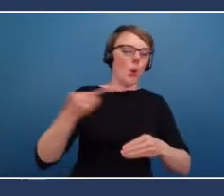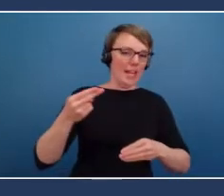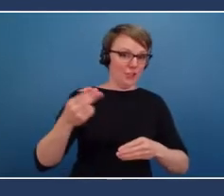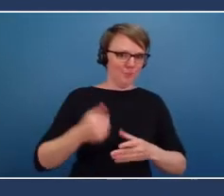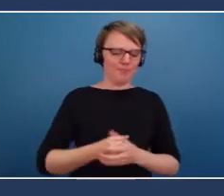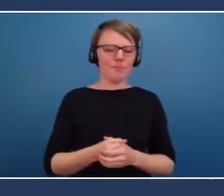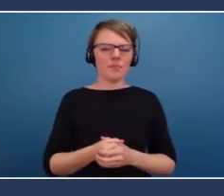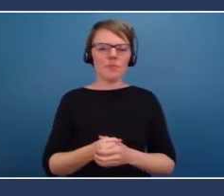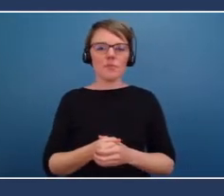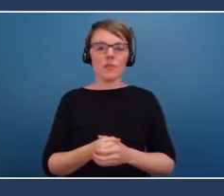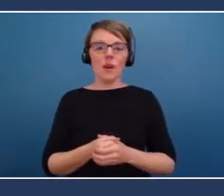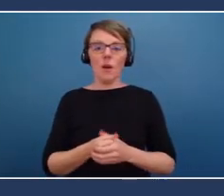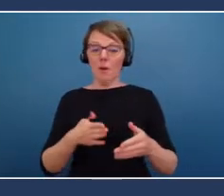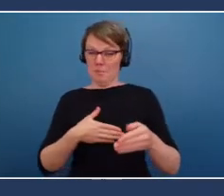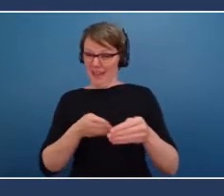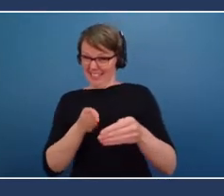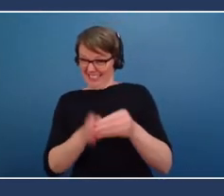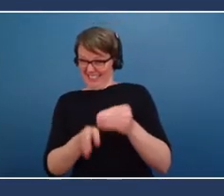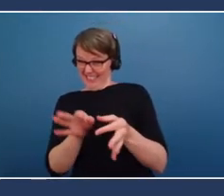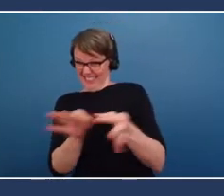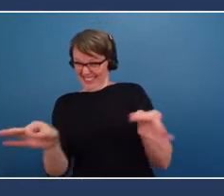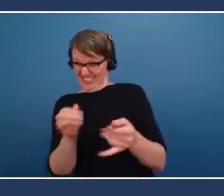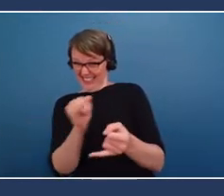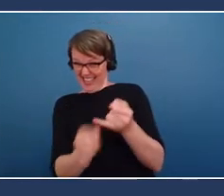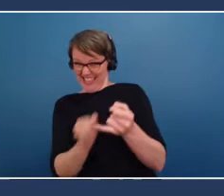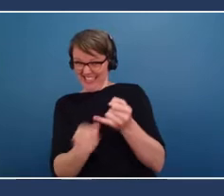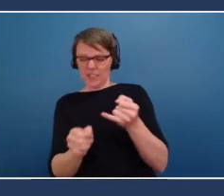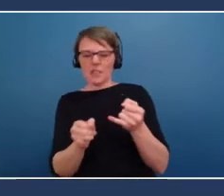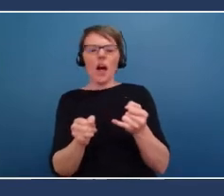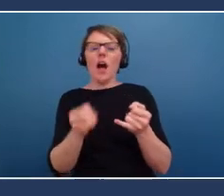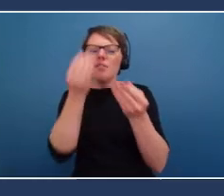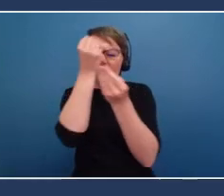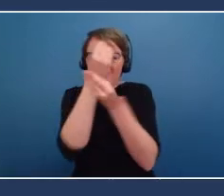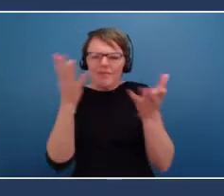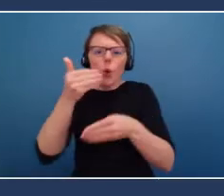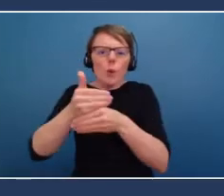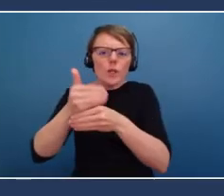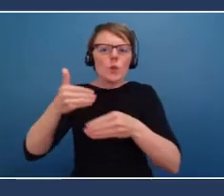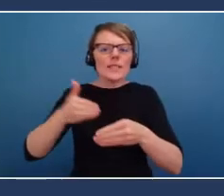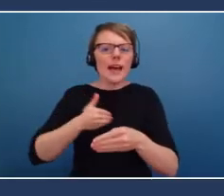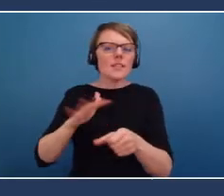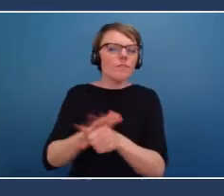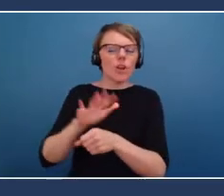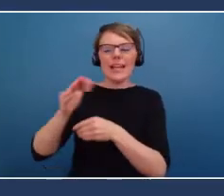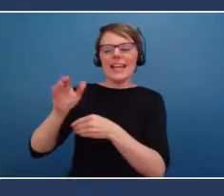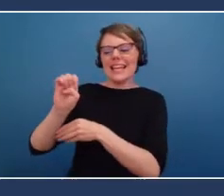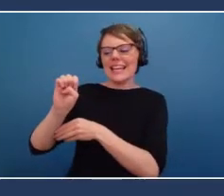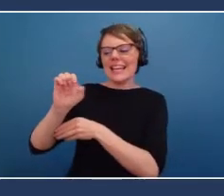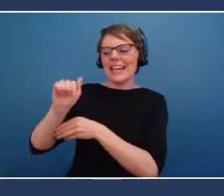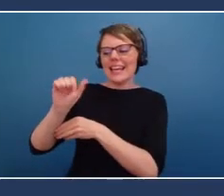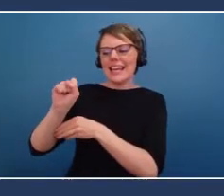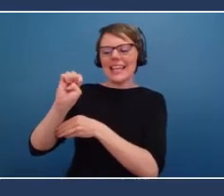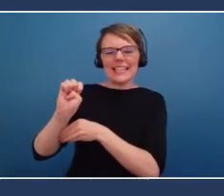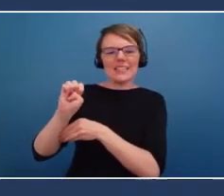a quick reminder there is a full ease of access center in Windows. Windows key U unlocks ease of access Center.